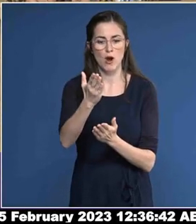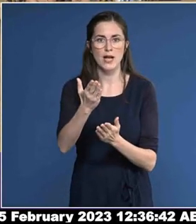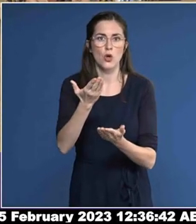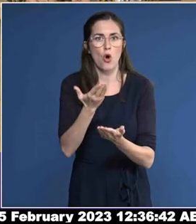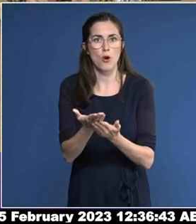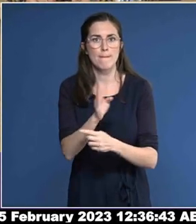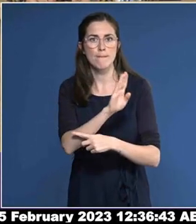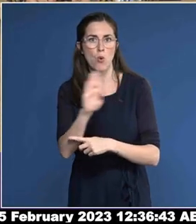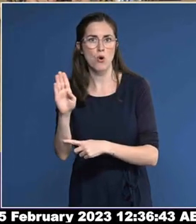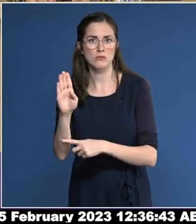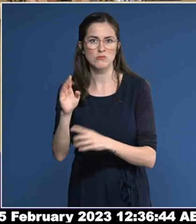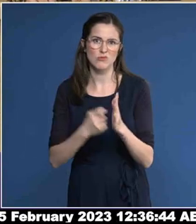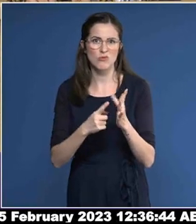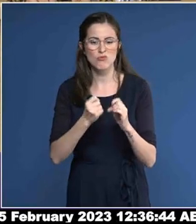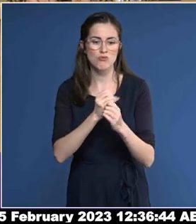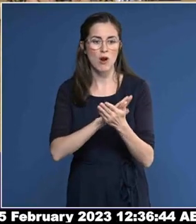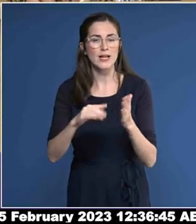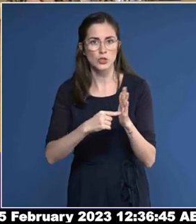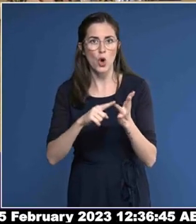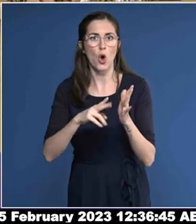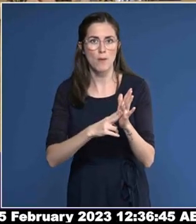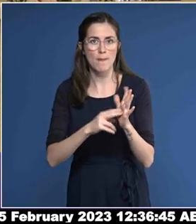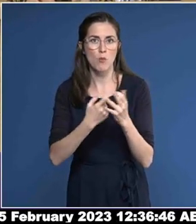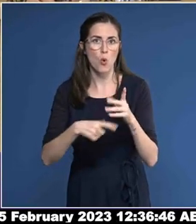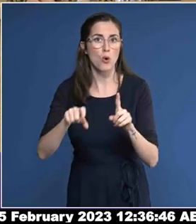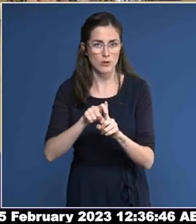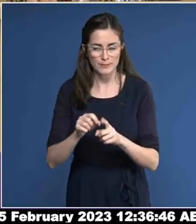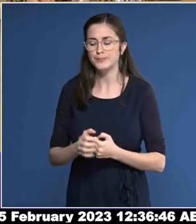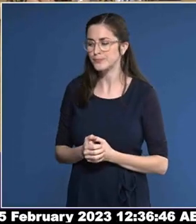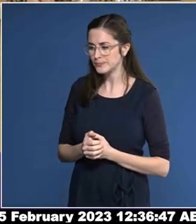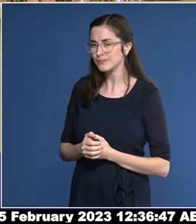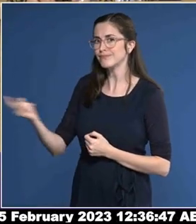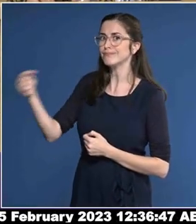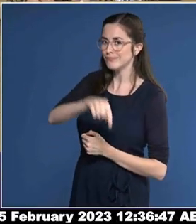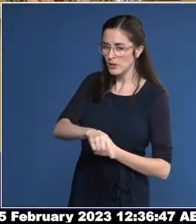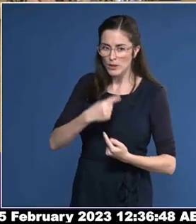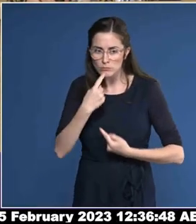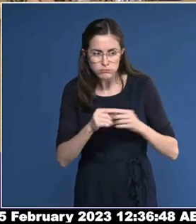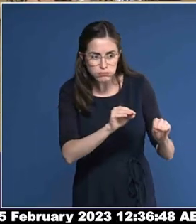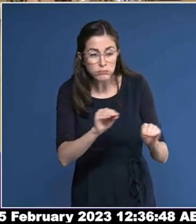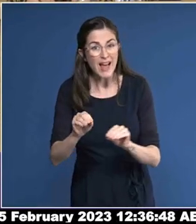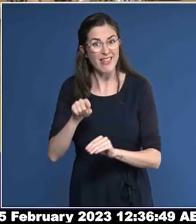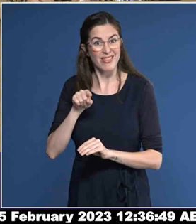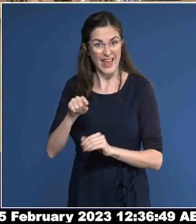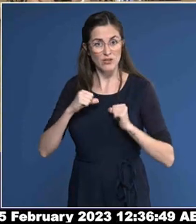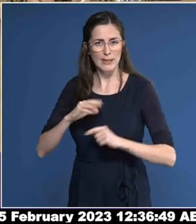Purpose At Work. And it was a - it was compulsory training, and it covered a number